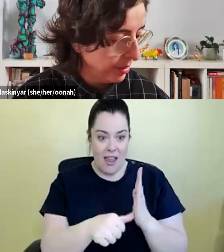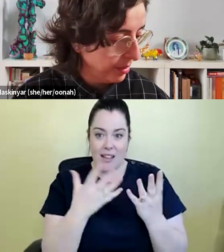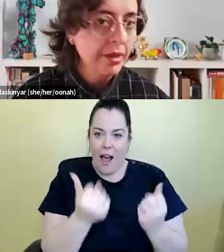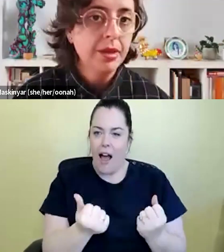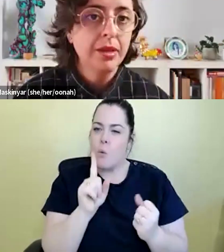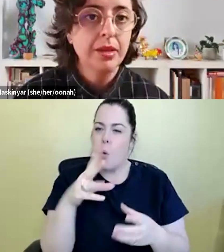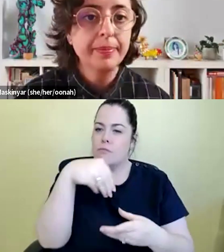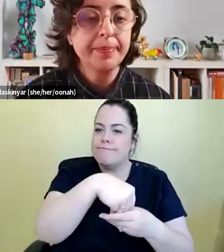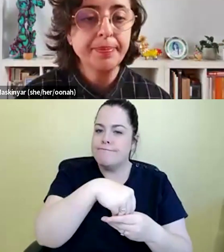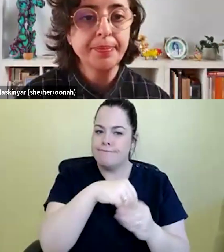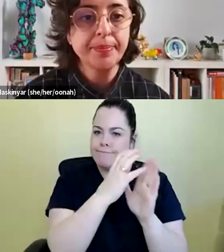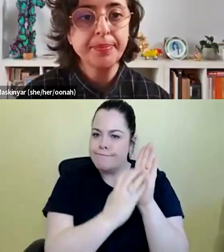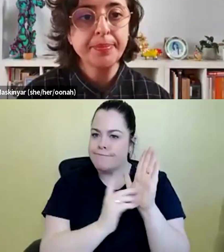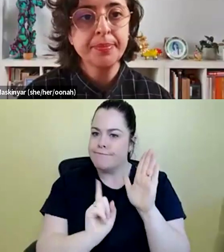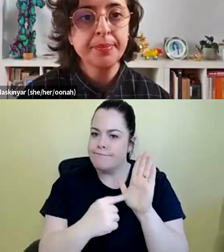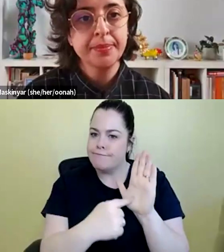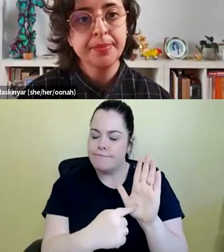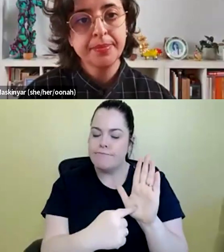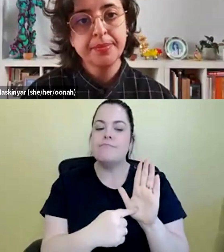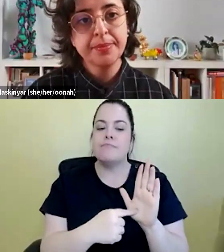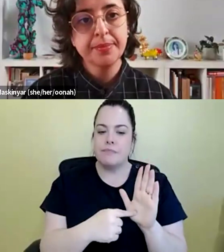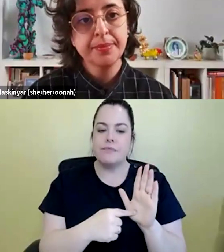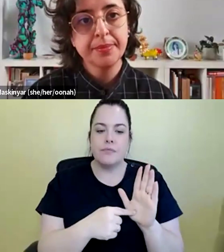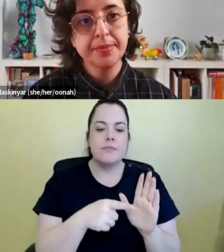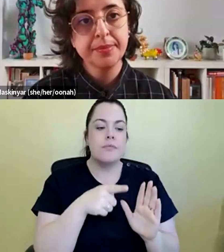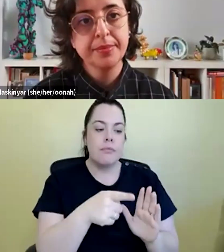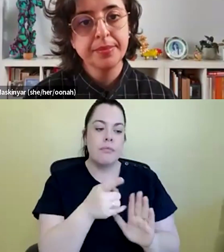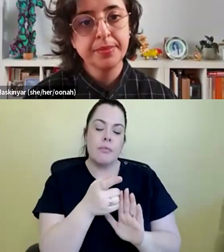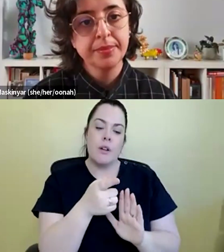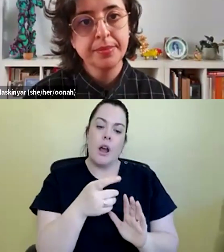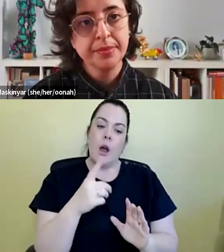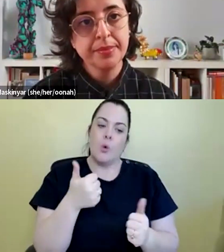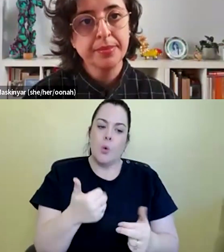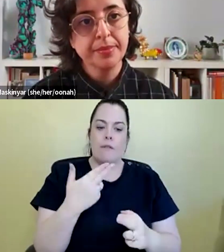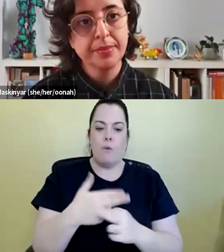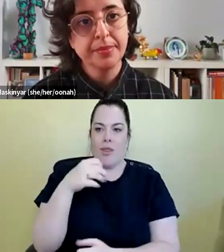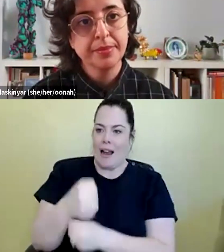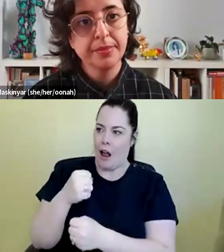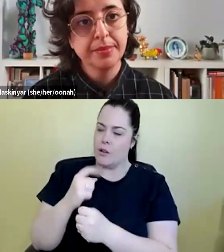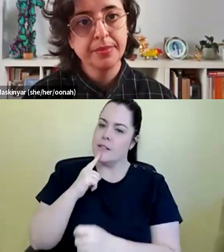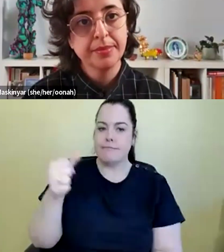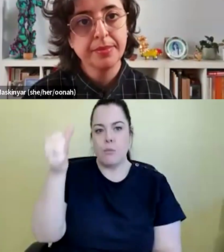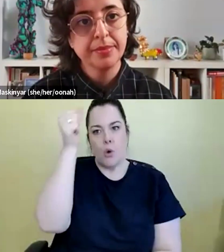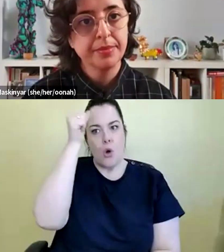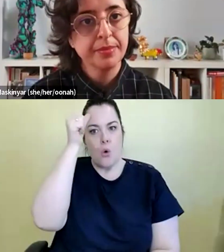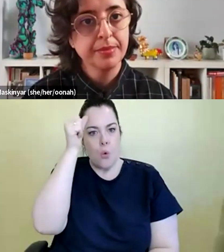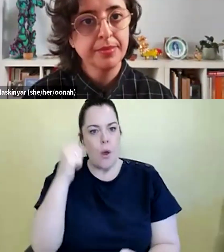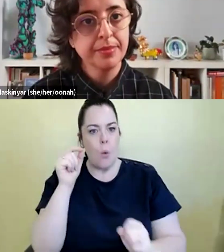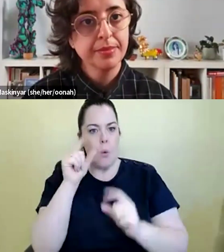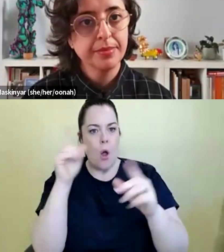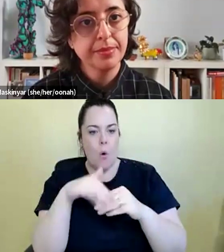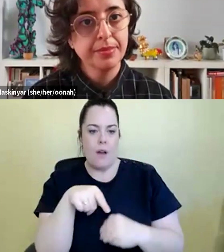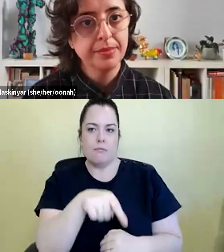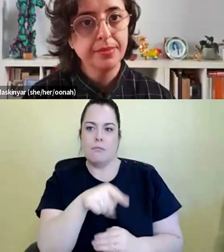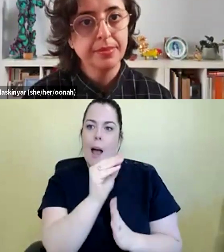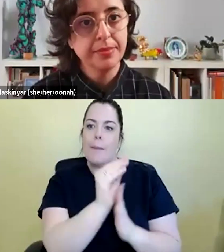No. It's more just saying they're aware of what's happening, and that they are in support of it,